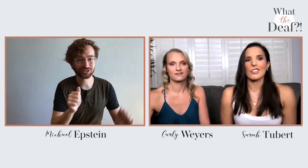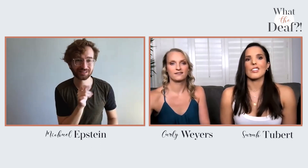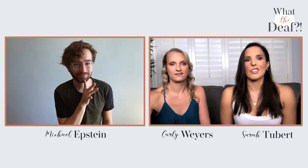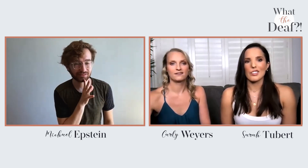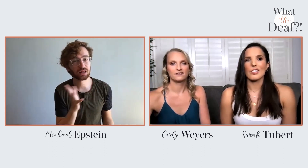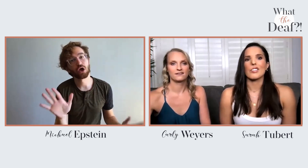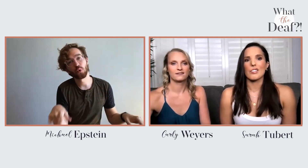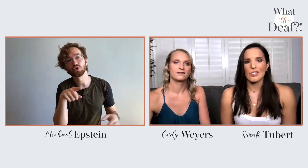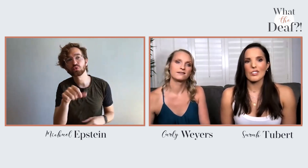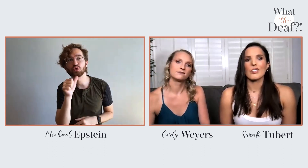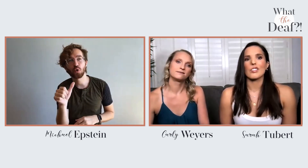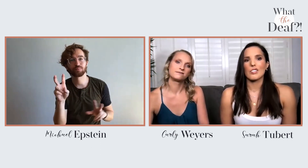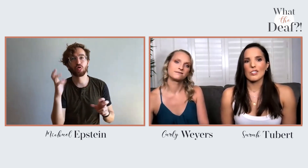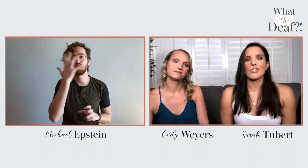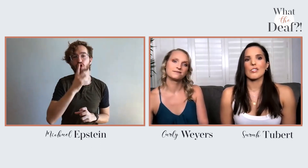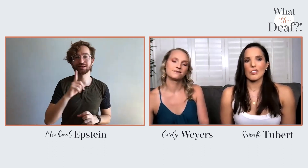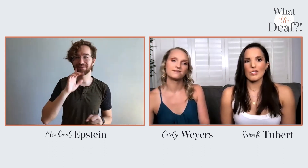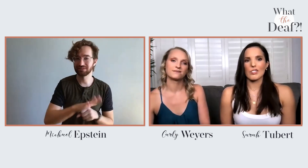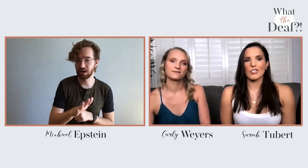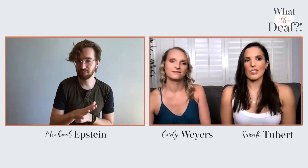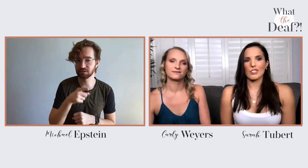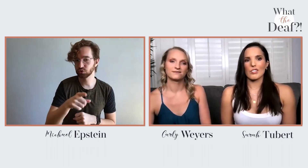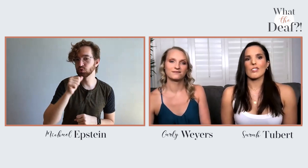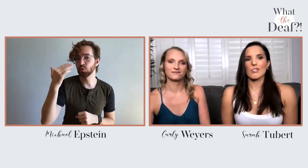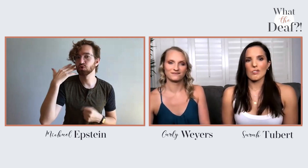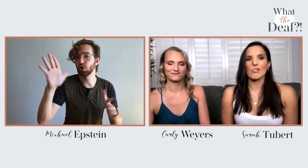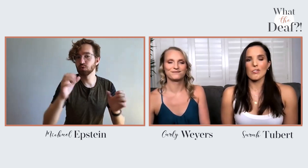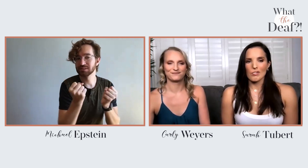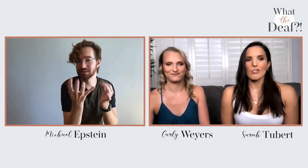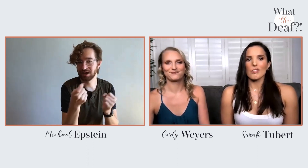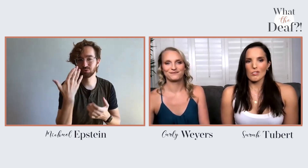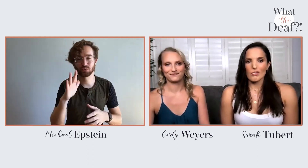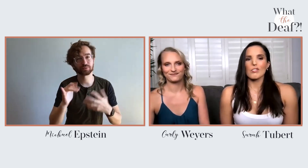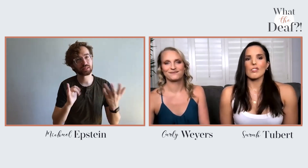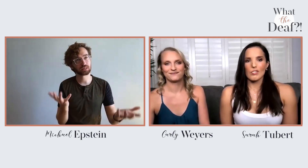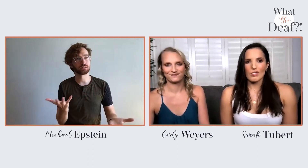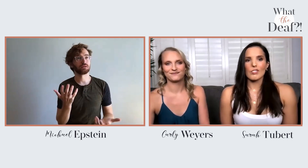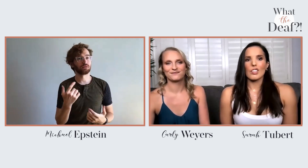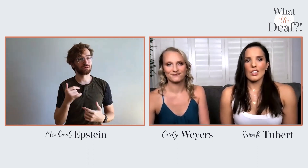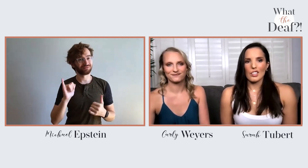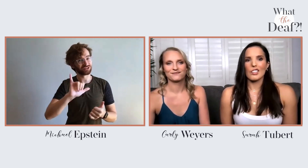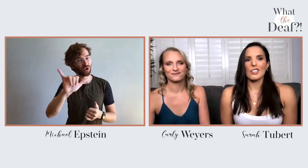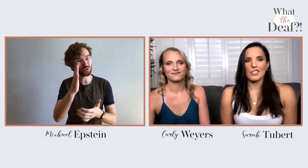that shows up to the audition and they're told, "Oh, I'm sorry. You don't look deaf enough. You don't know sign language? Oh, are you really deaf?"